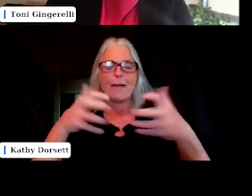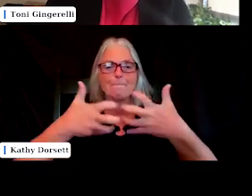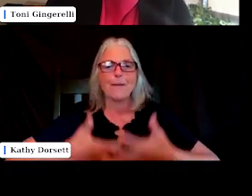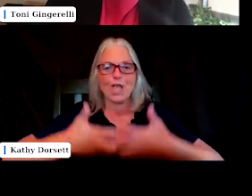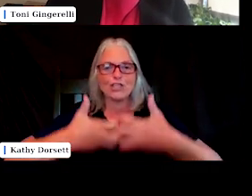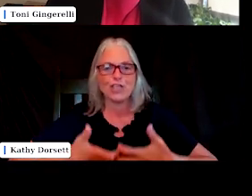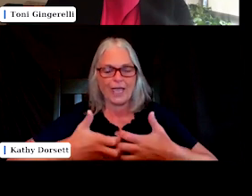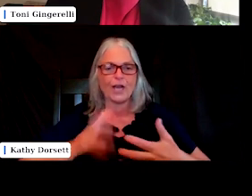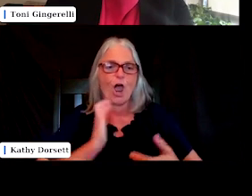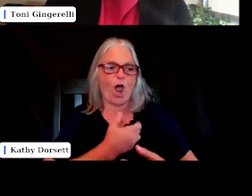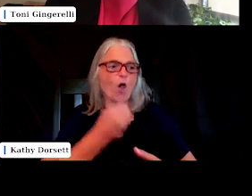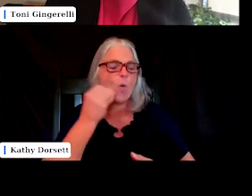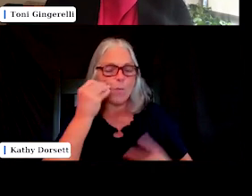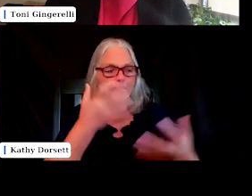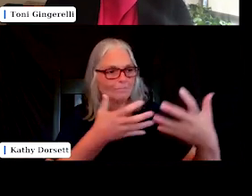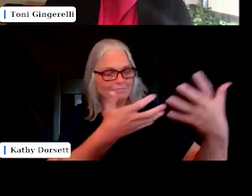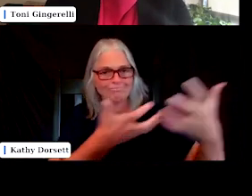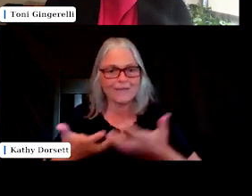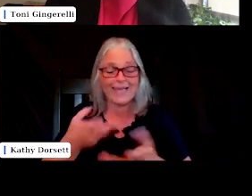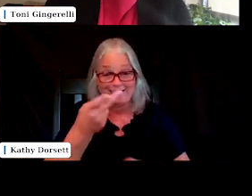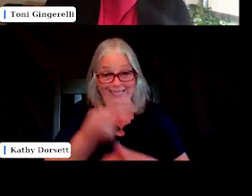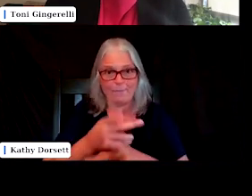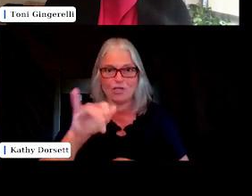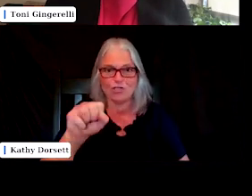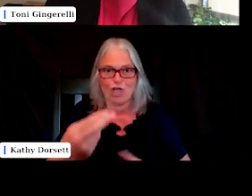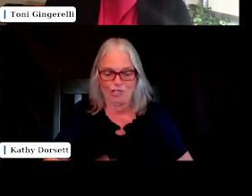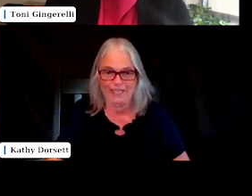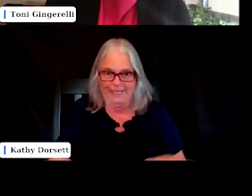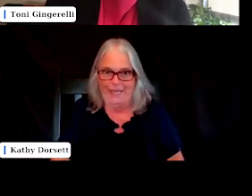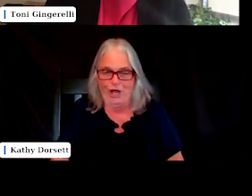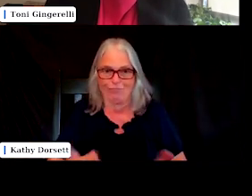Is, what. Keeps Josh here. Is just.